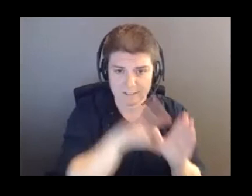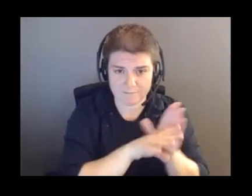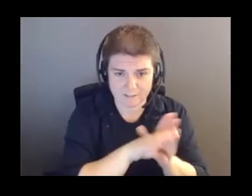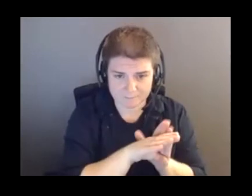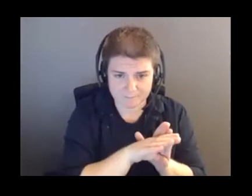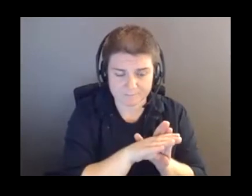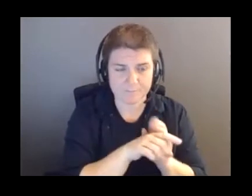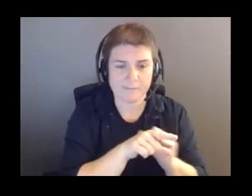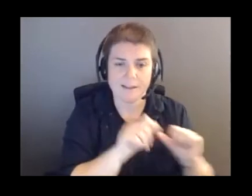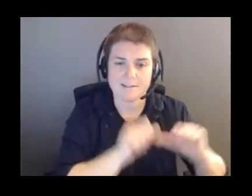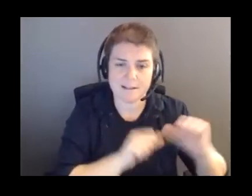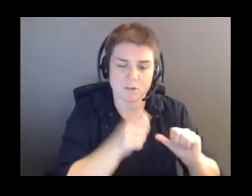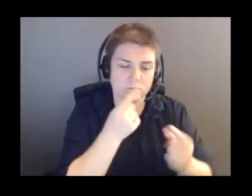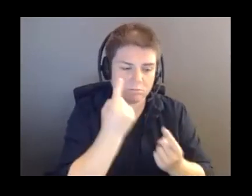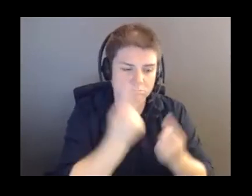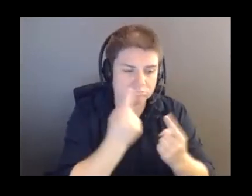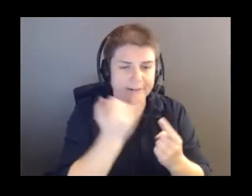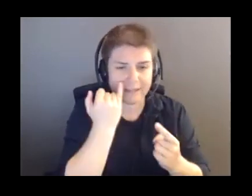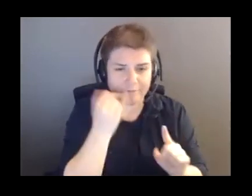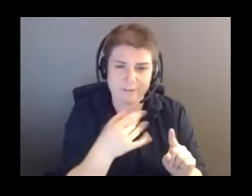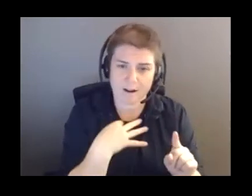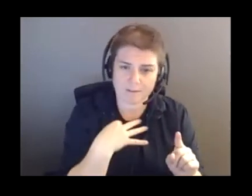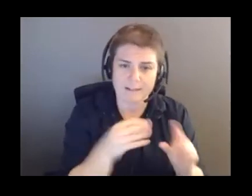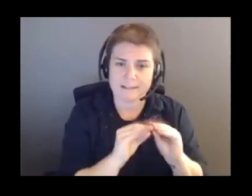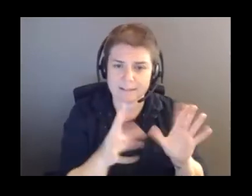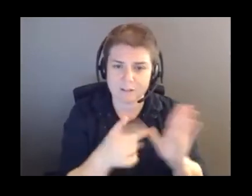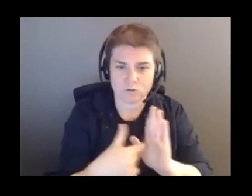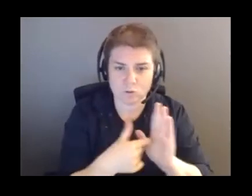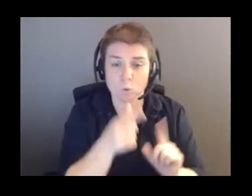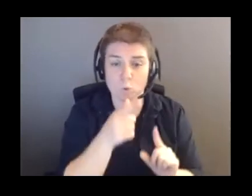be considering if the applicant has clearly demonstrated who their organization connects